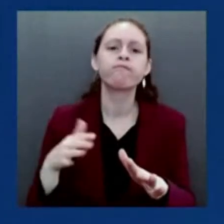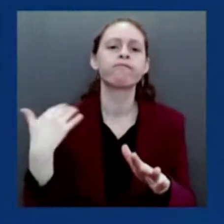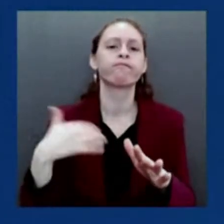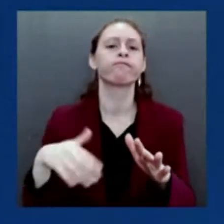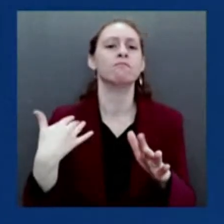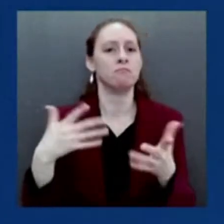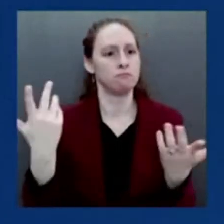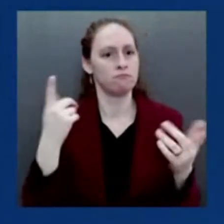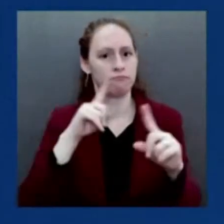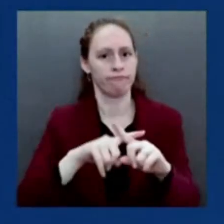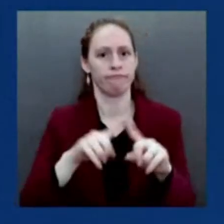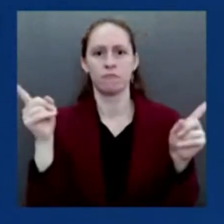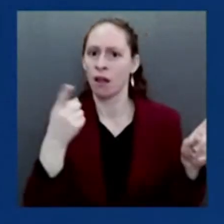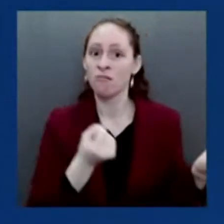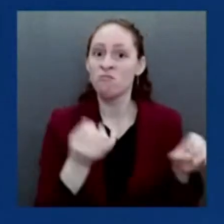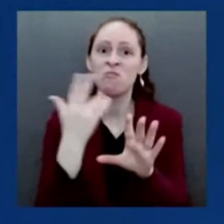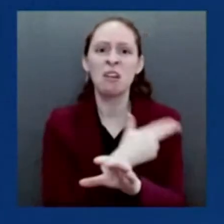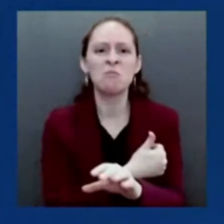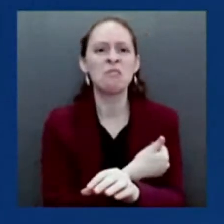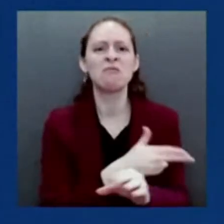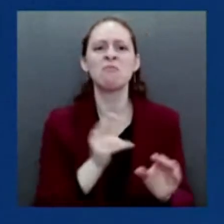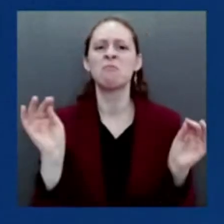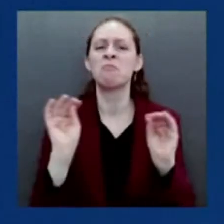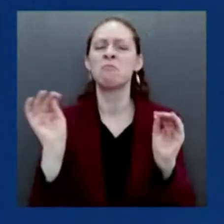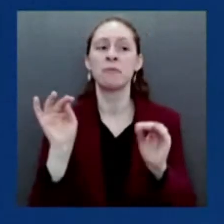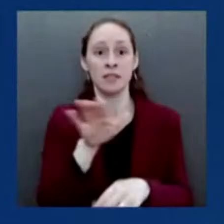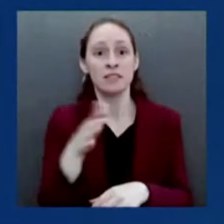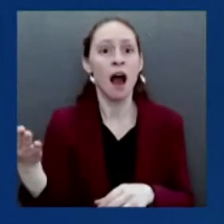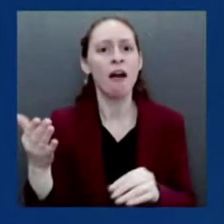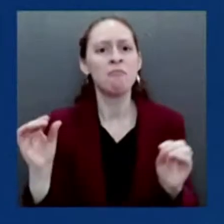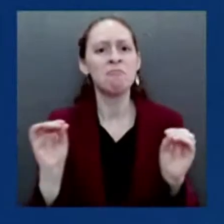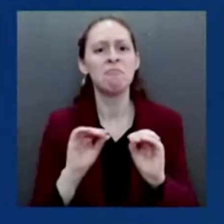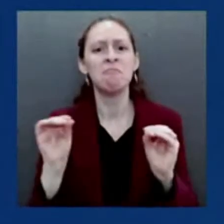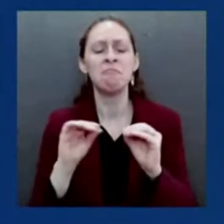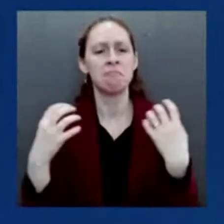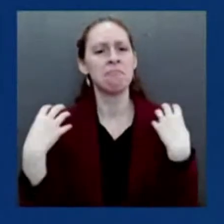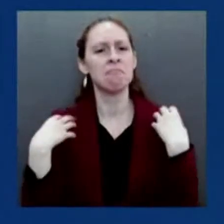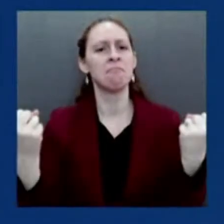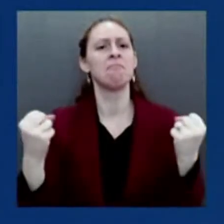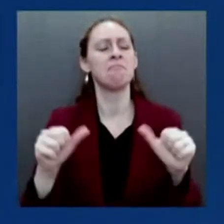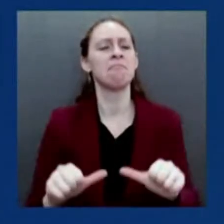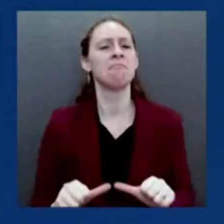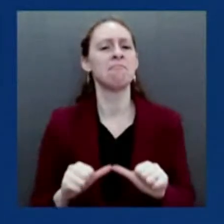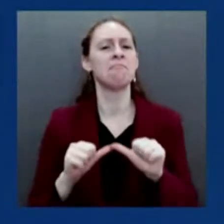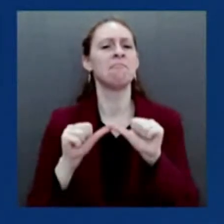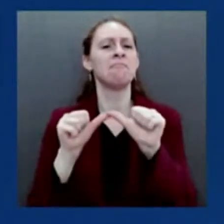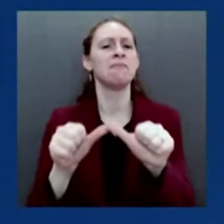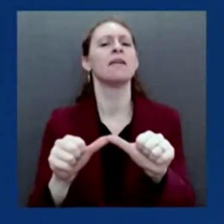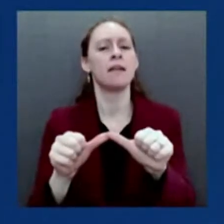HOSPITALIZATION AND DEATH.